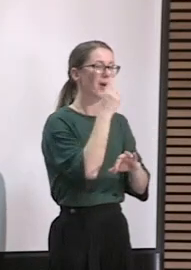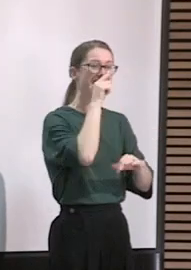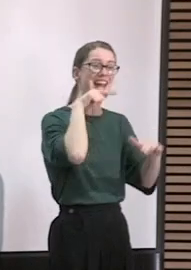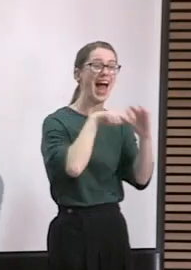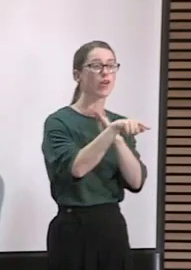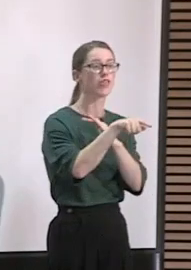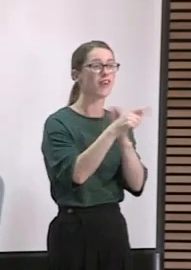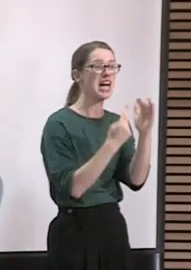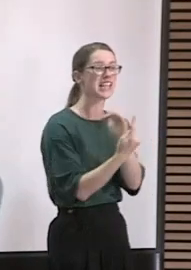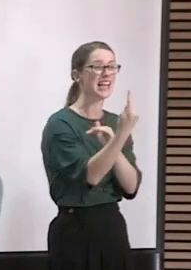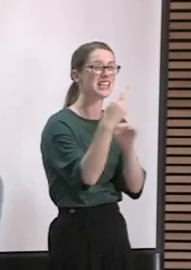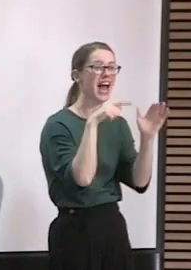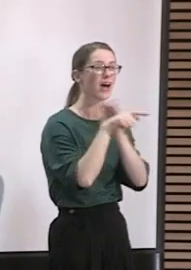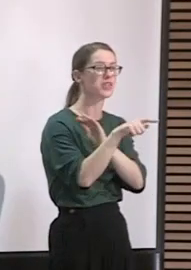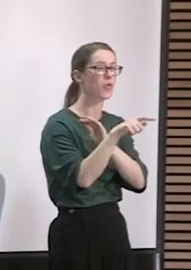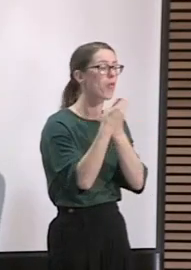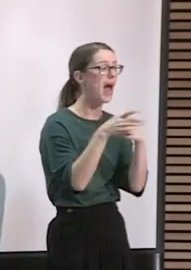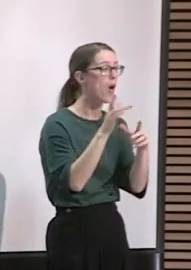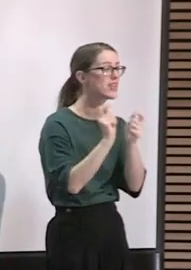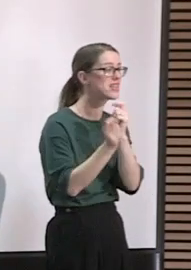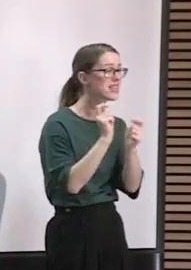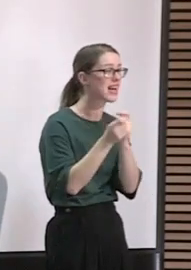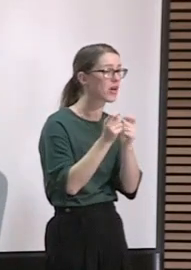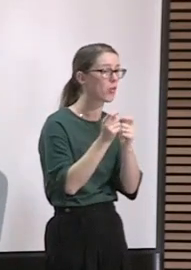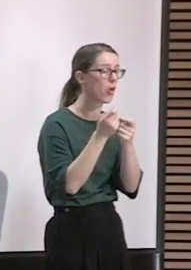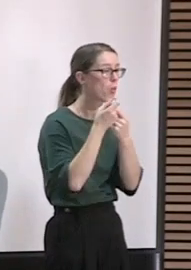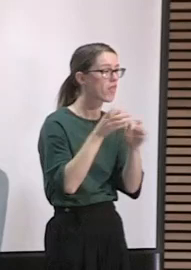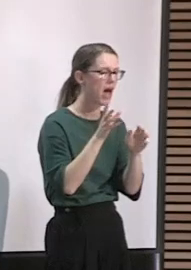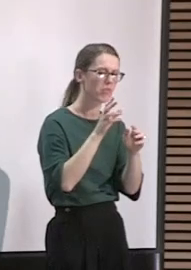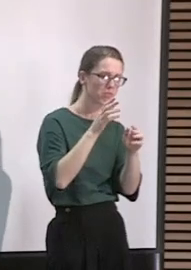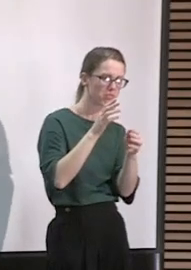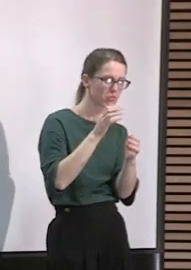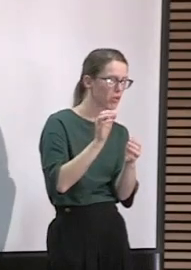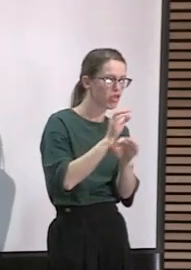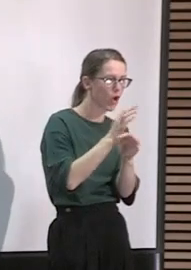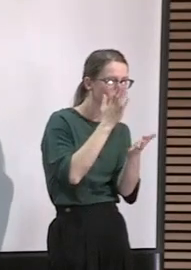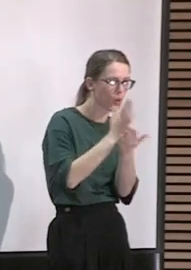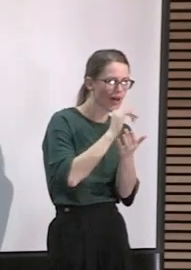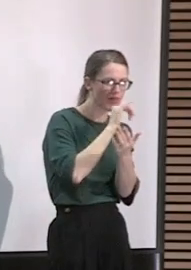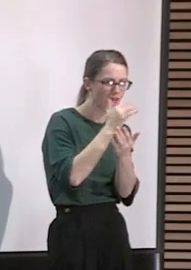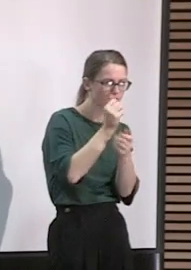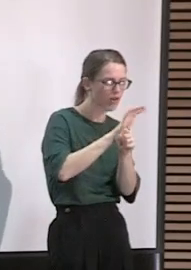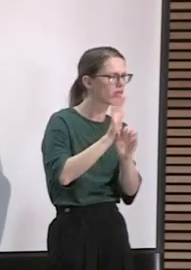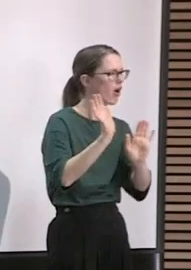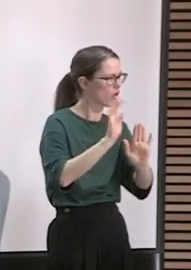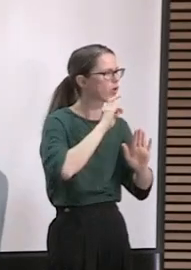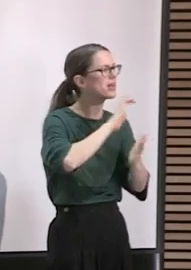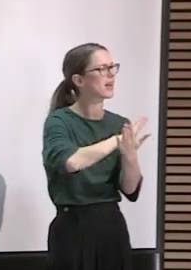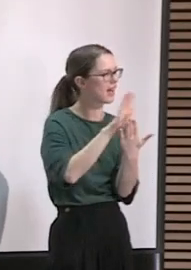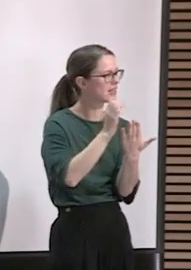confidence that no-one is coming out of managed isolation or quarantine